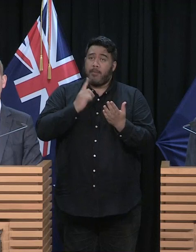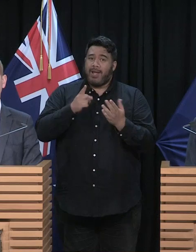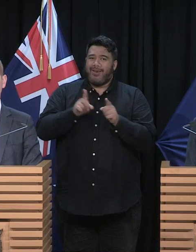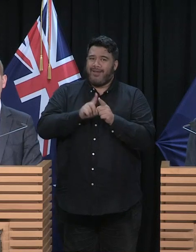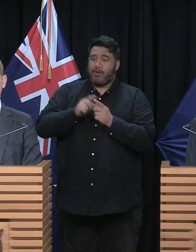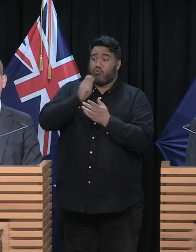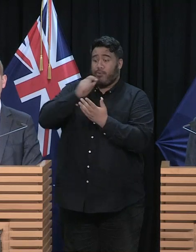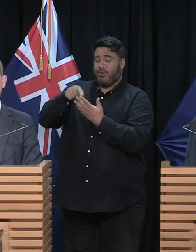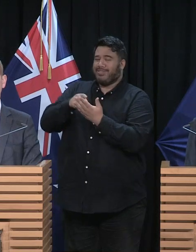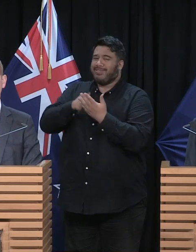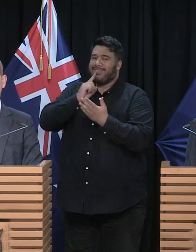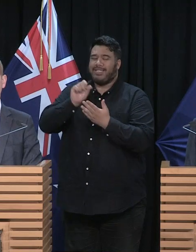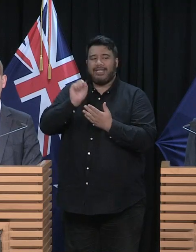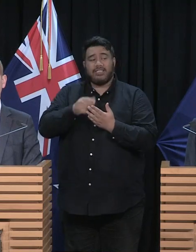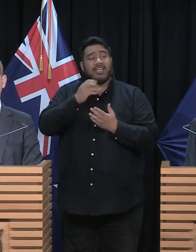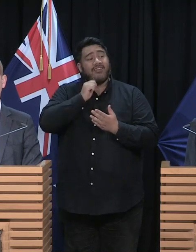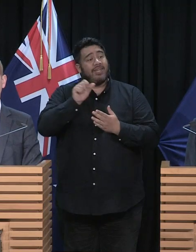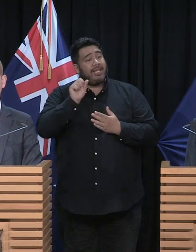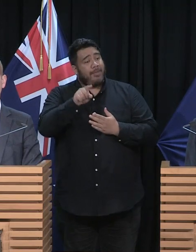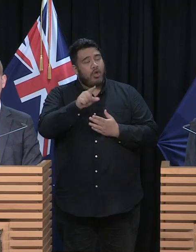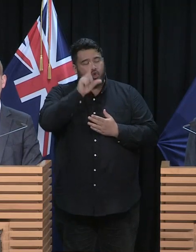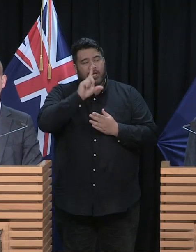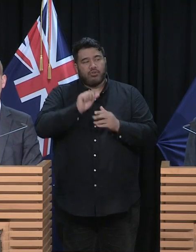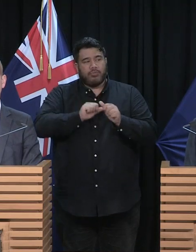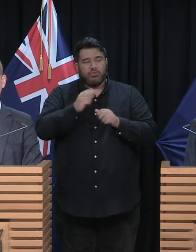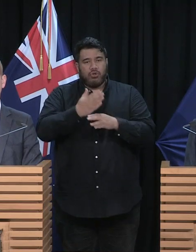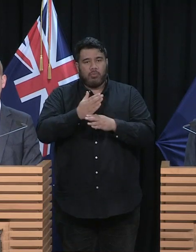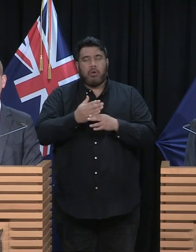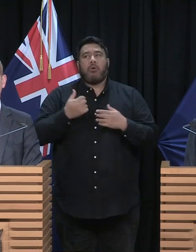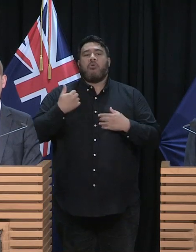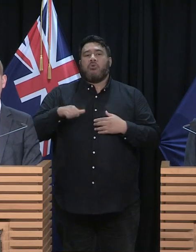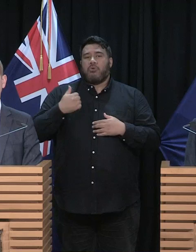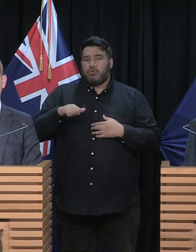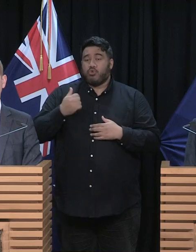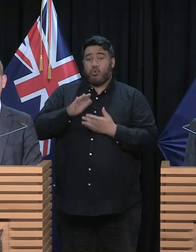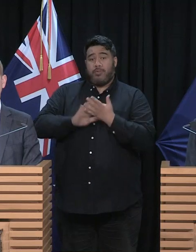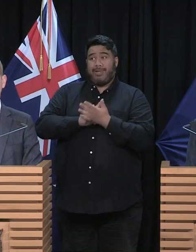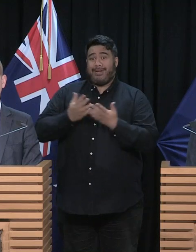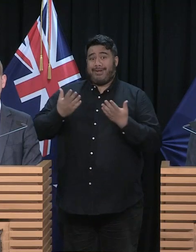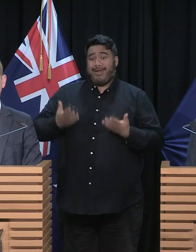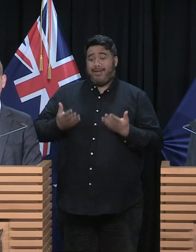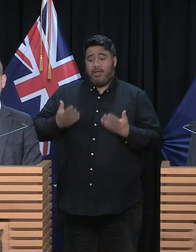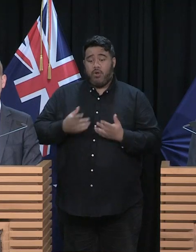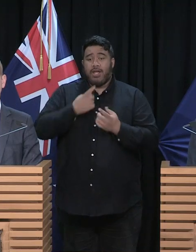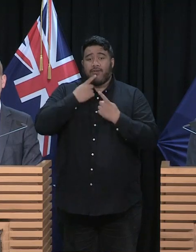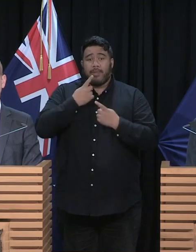Michael Hearen pointed out is that the transmission of the information via email could have been done more securely,